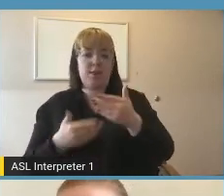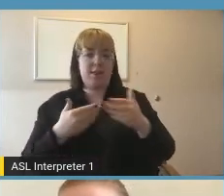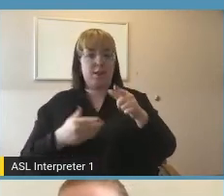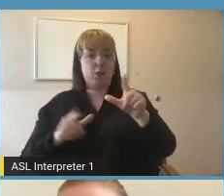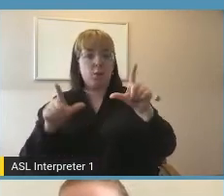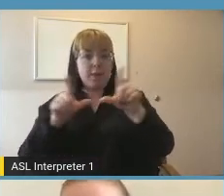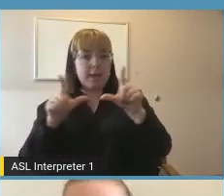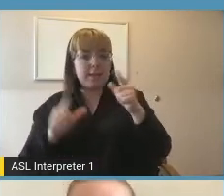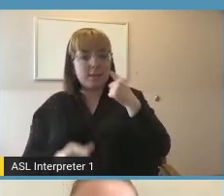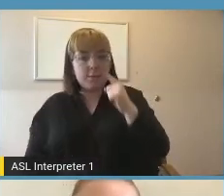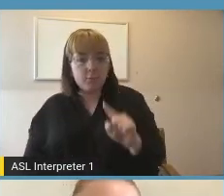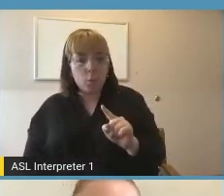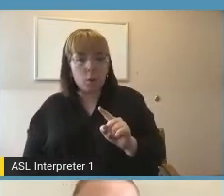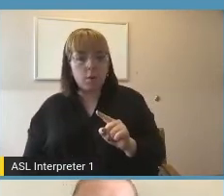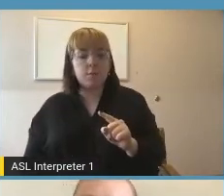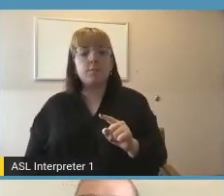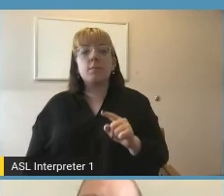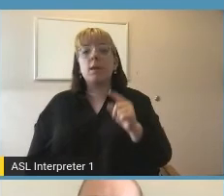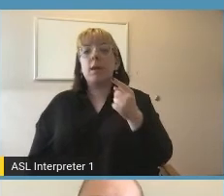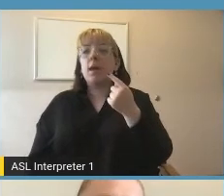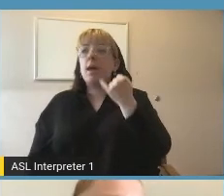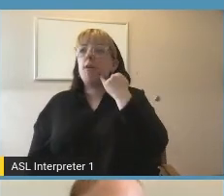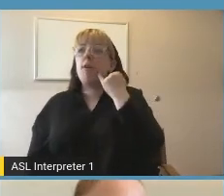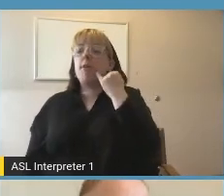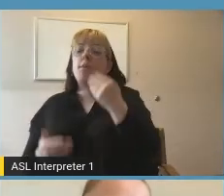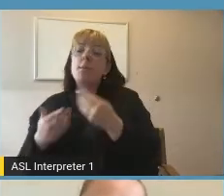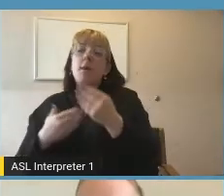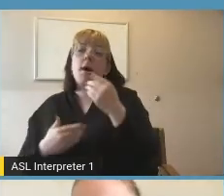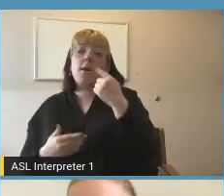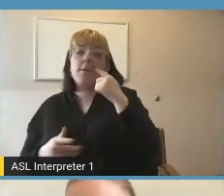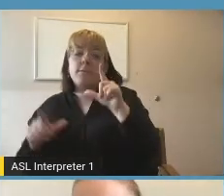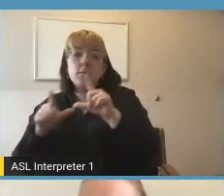podcast you can't use that same track for a video project that you are doing that is